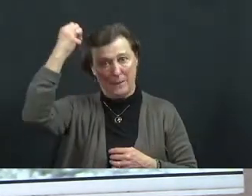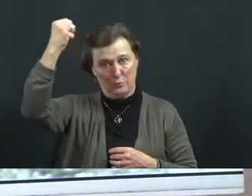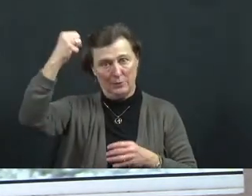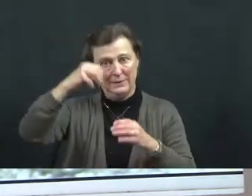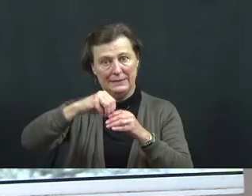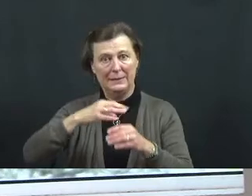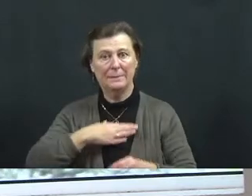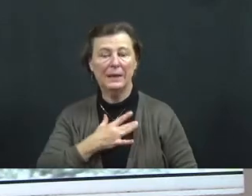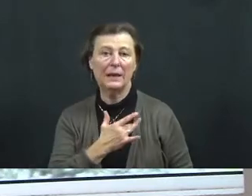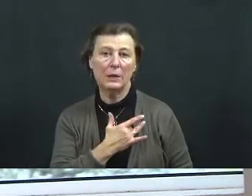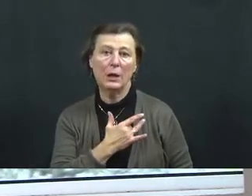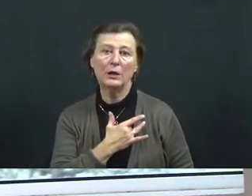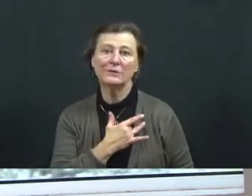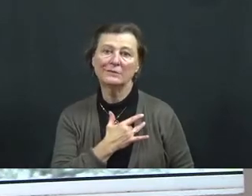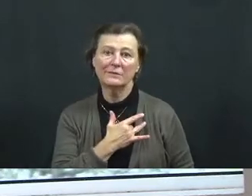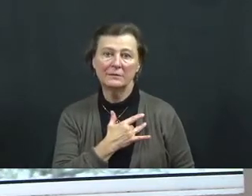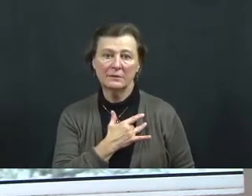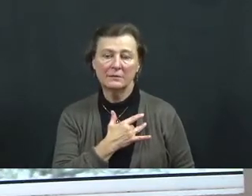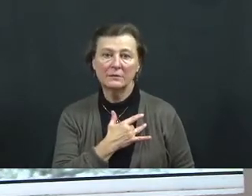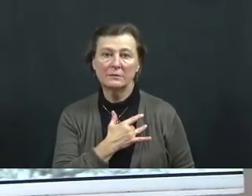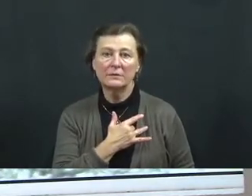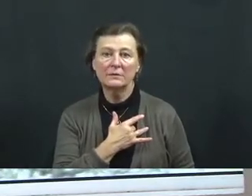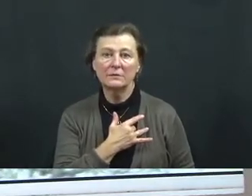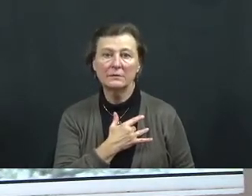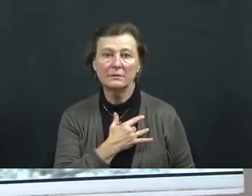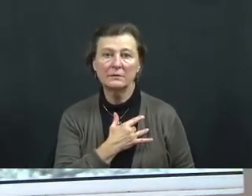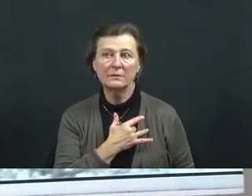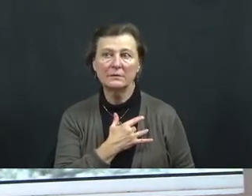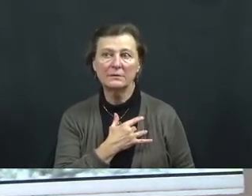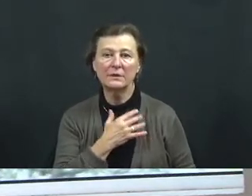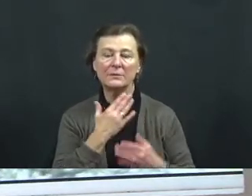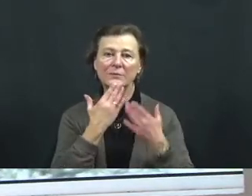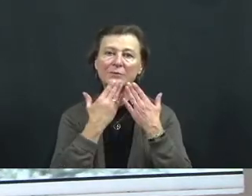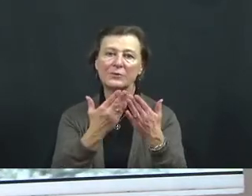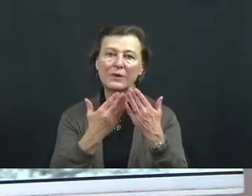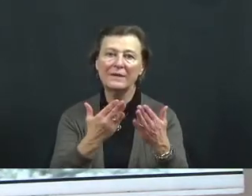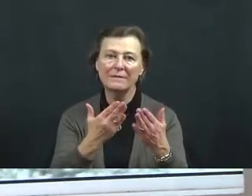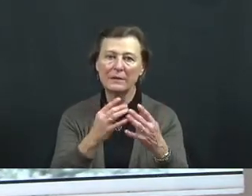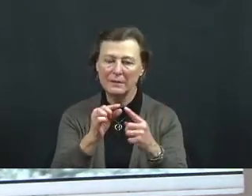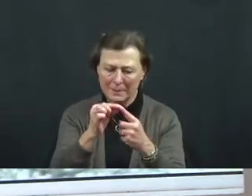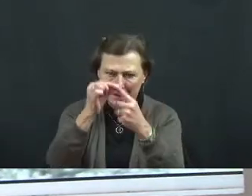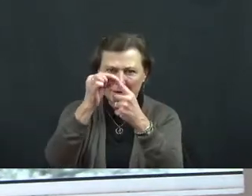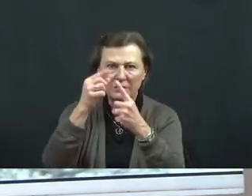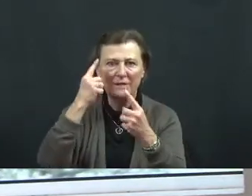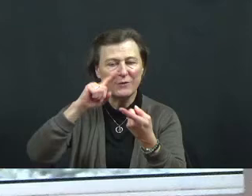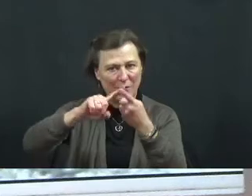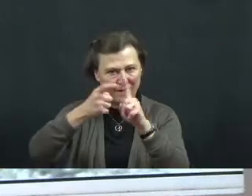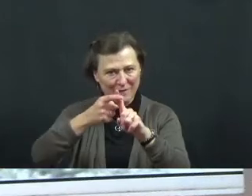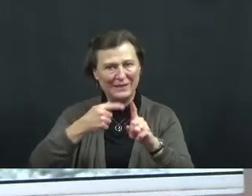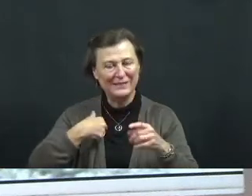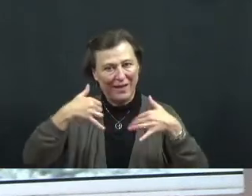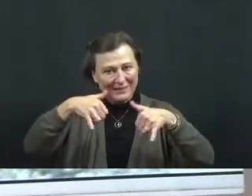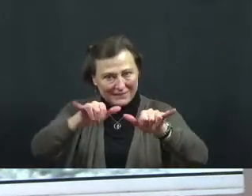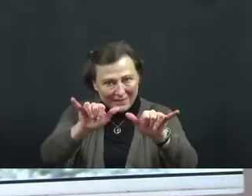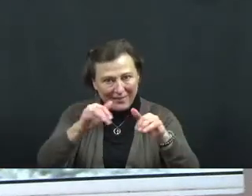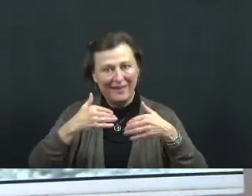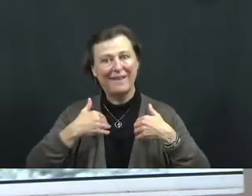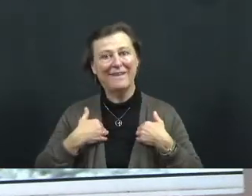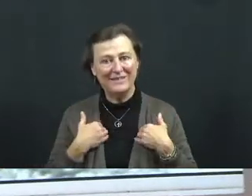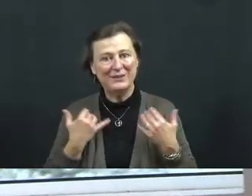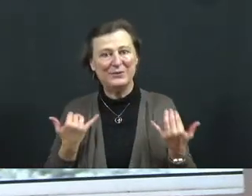So, I’m grateful especially for the friends I still have today.